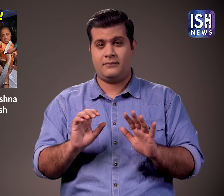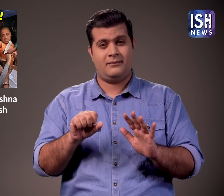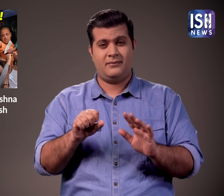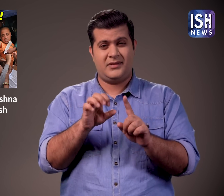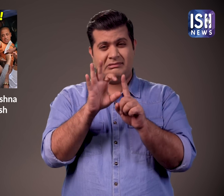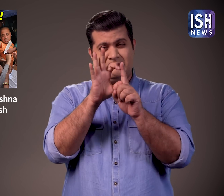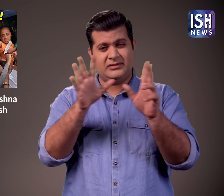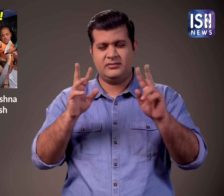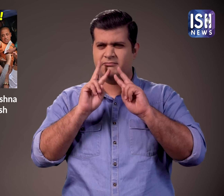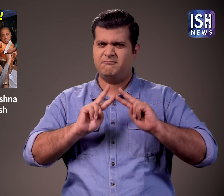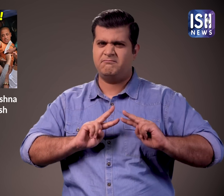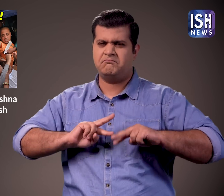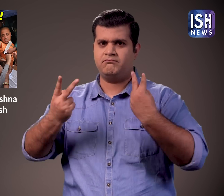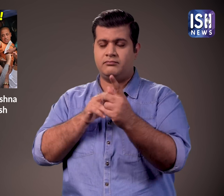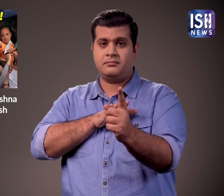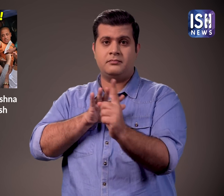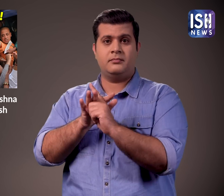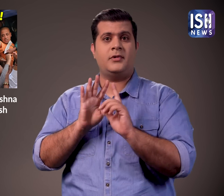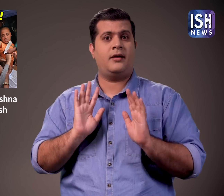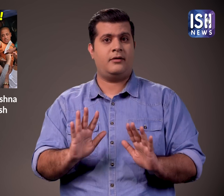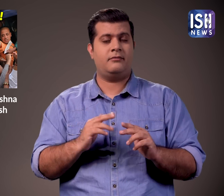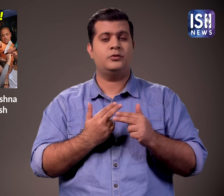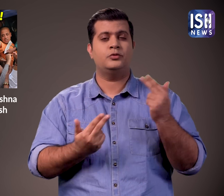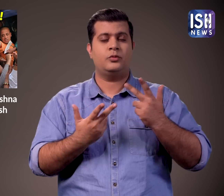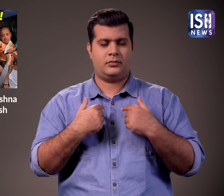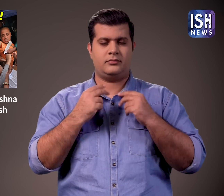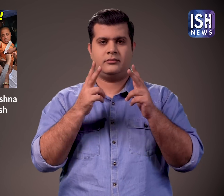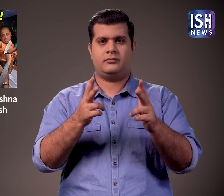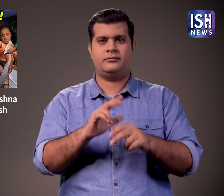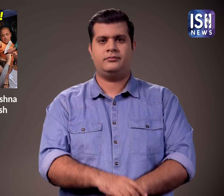Yes! They have given a befitting reply. Let me tell you.